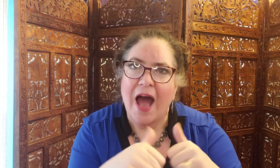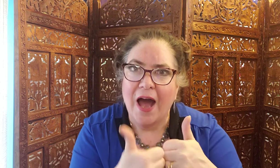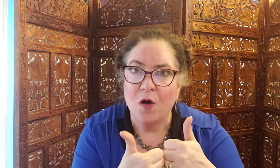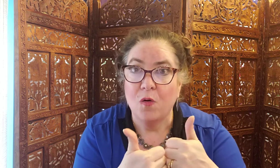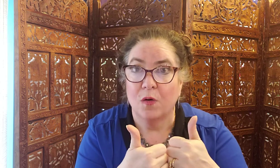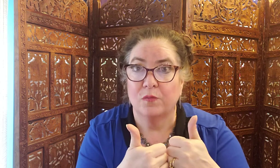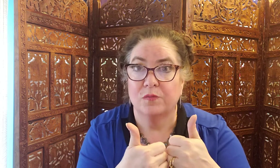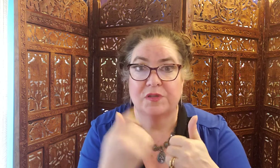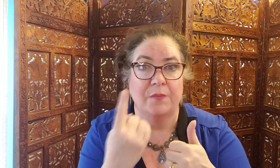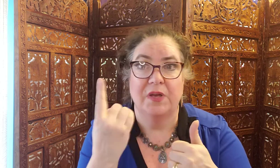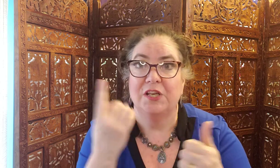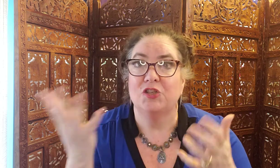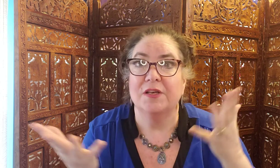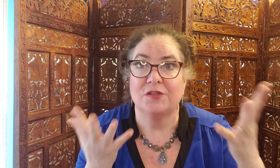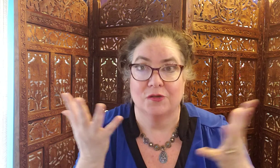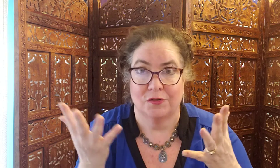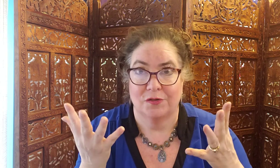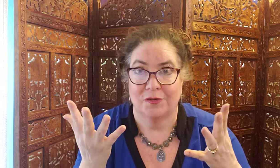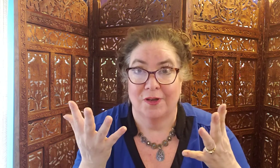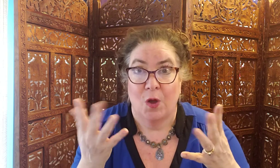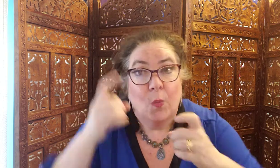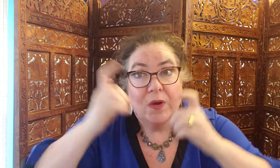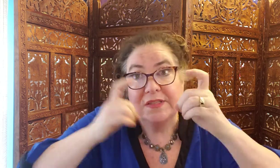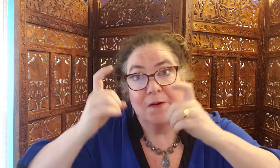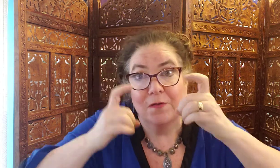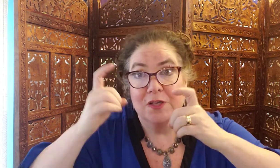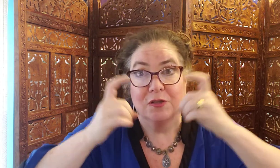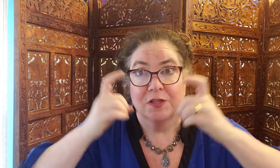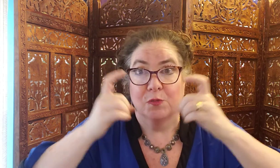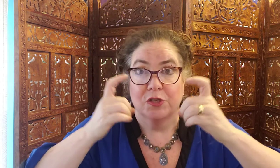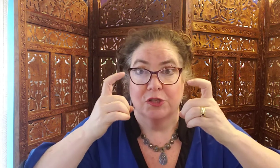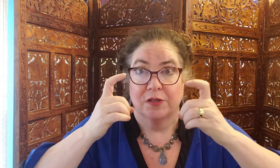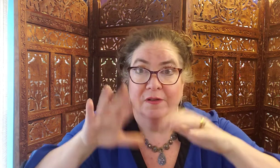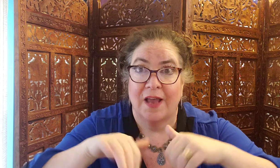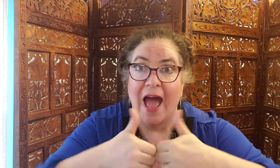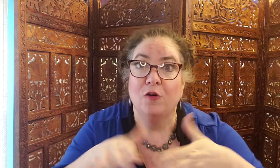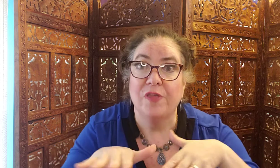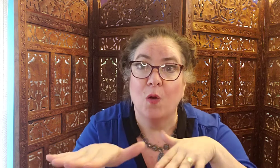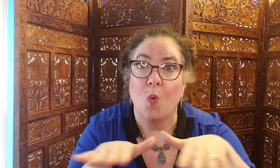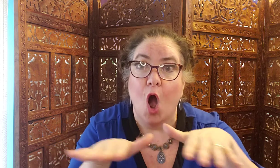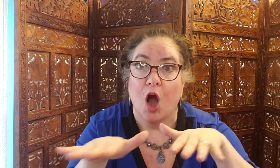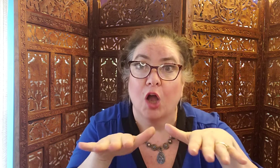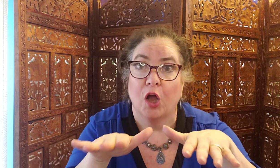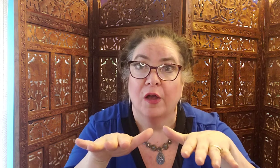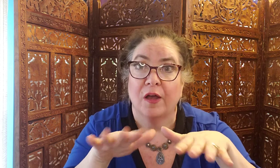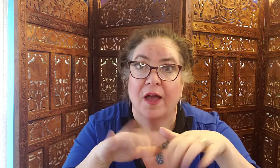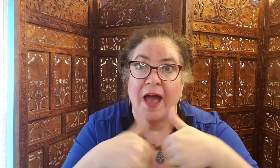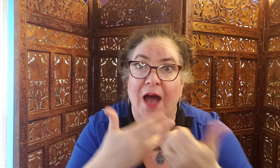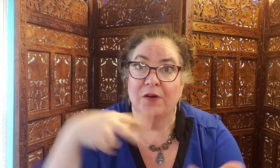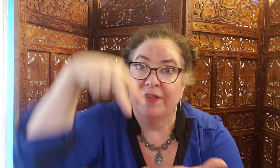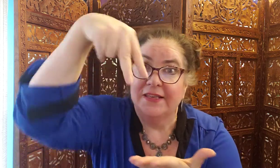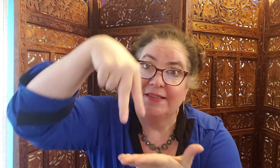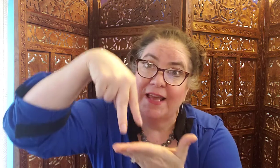How somebody gestures. What's their facial expression? How do they walk? How do they stand?